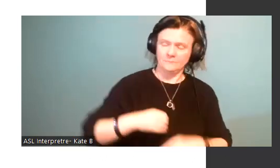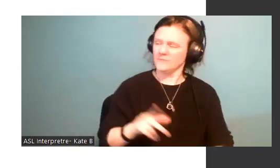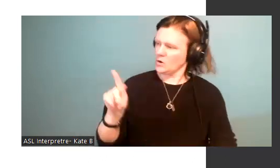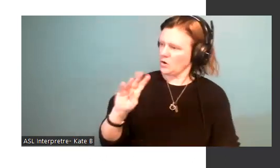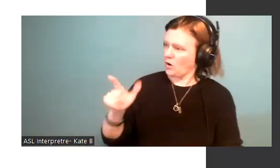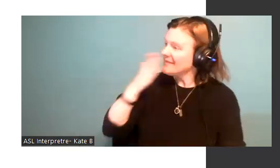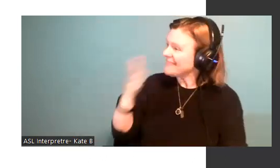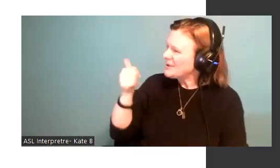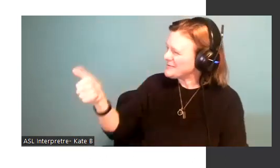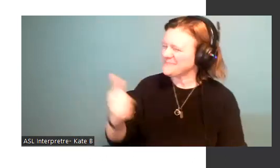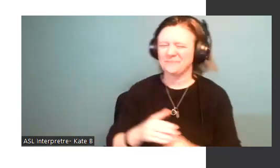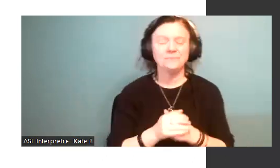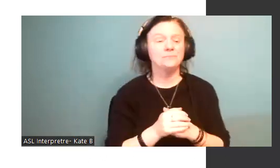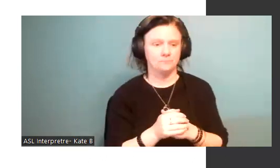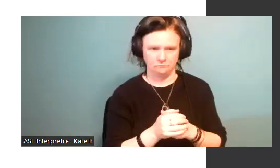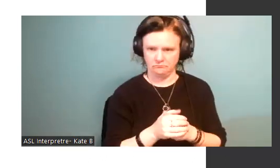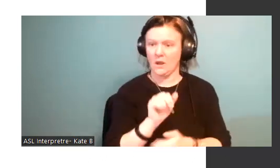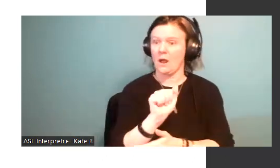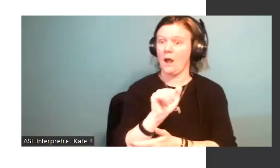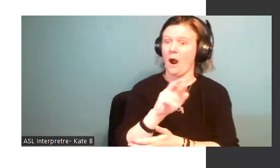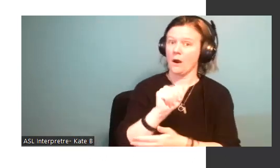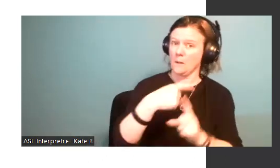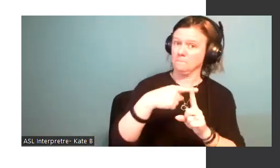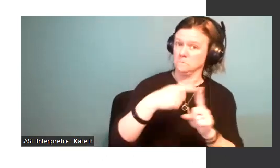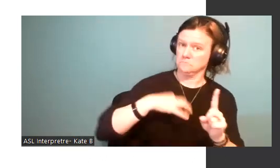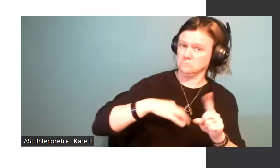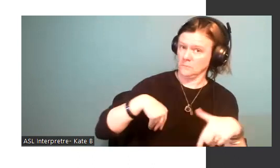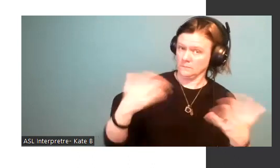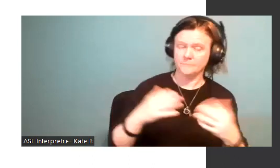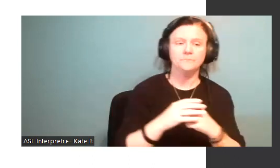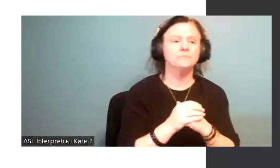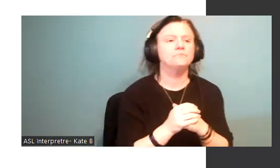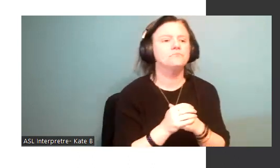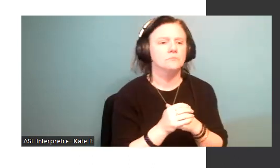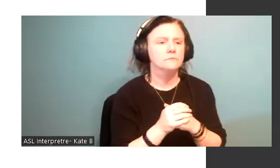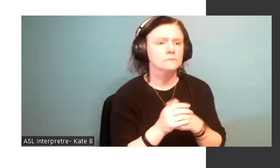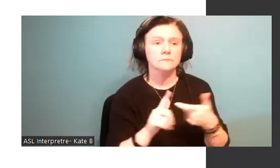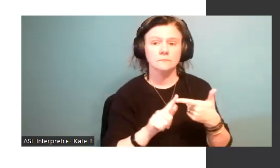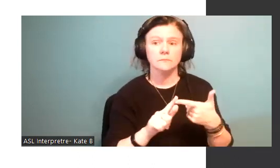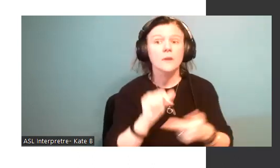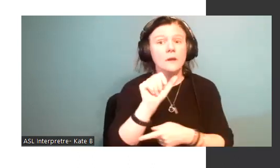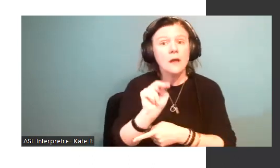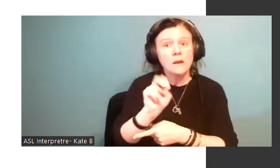previous function other, you may trap that and that is where we get to the difficulties. Karl,